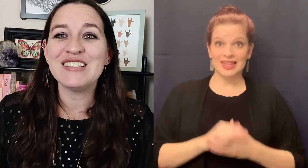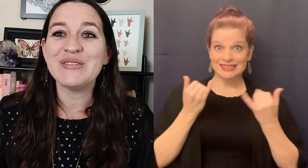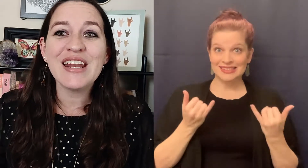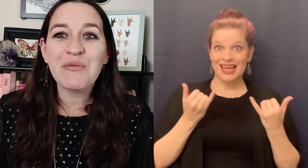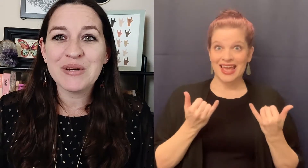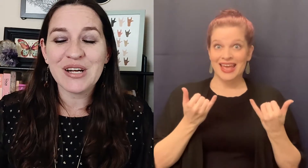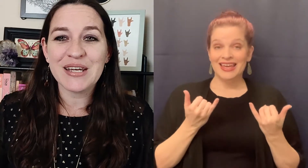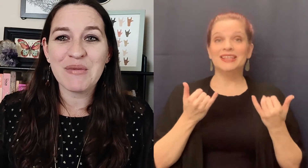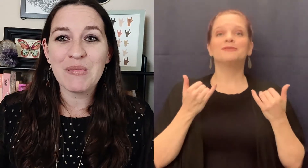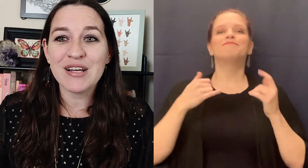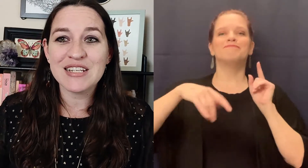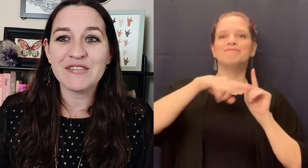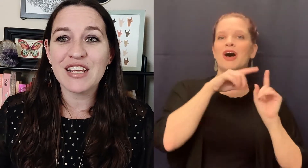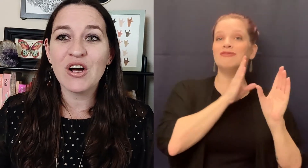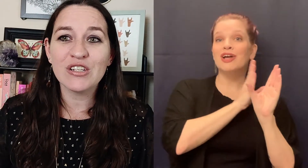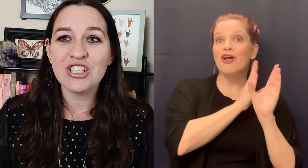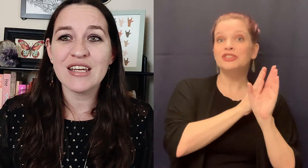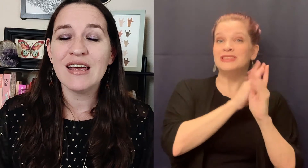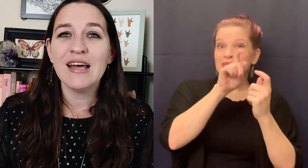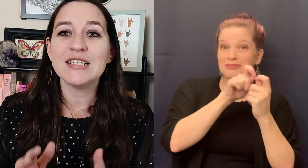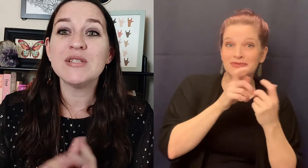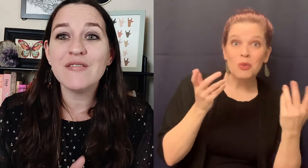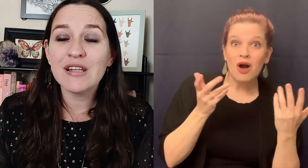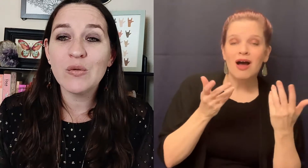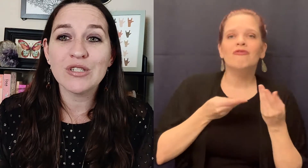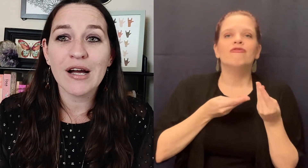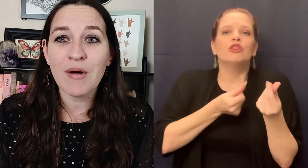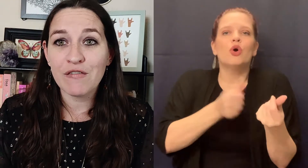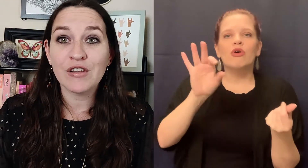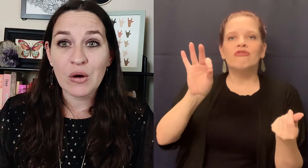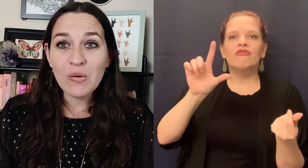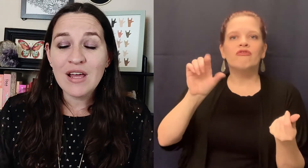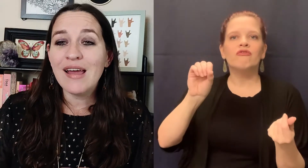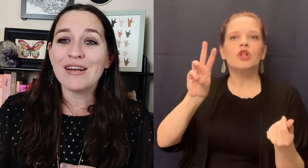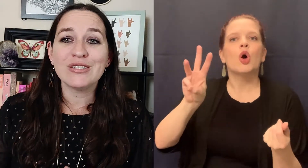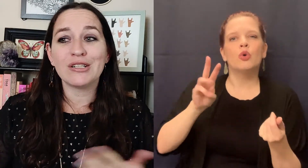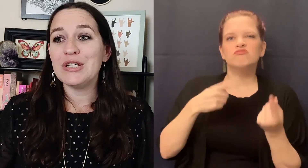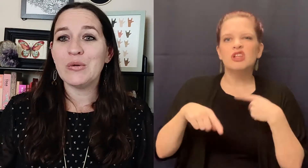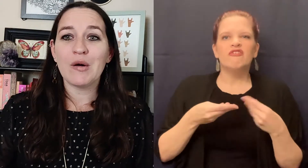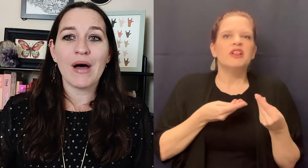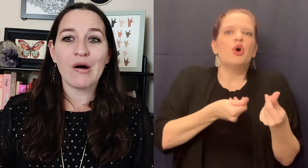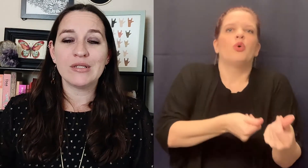And so today we'll be talking about positive psychology specifically, we'll talk about flow and I'll talk to you about...